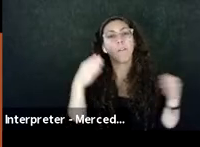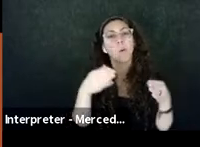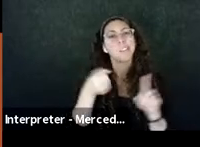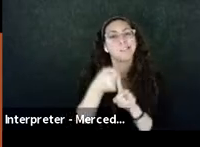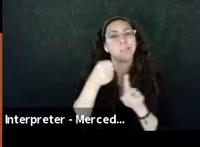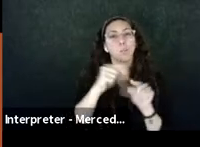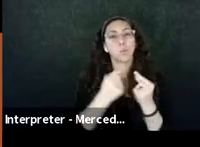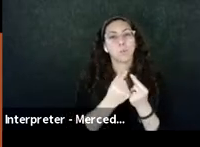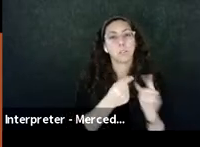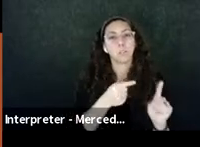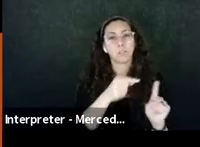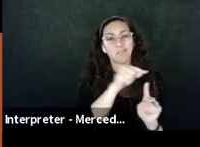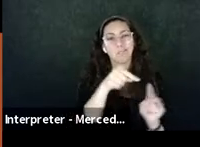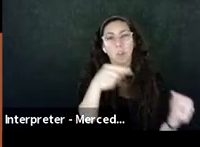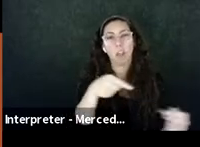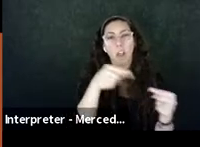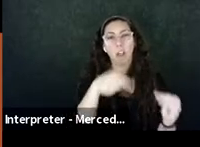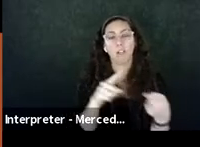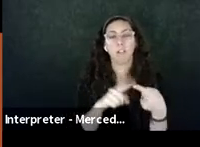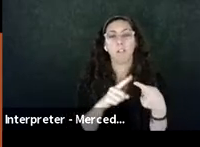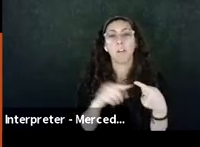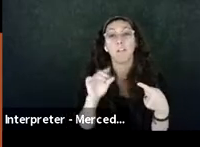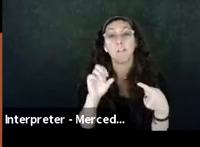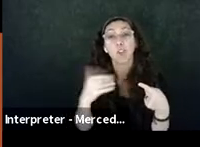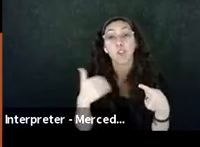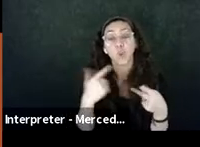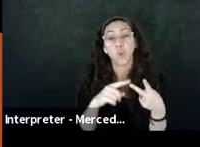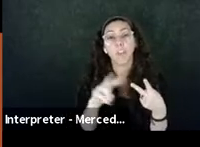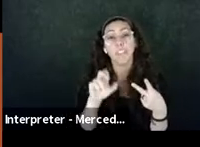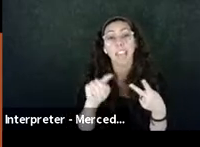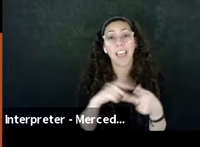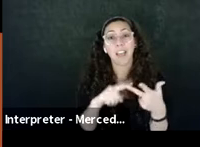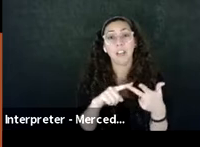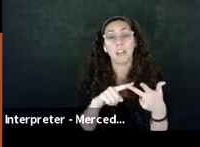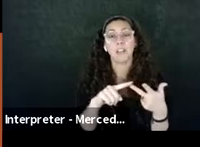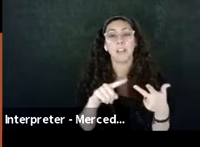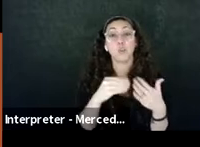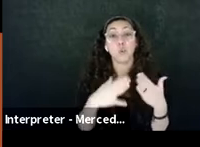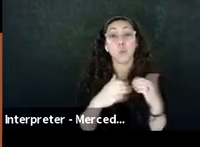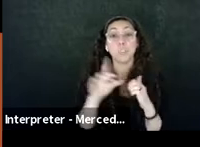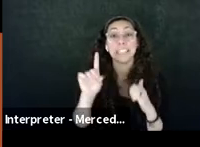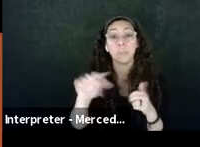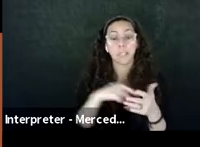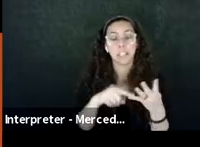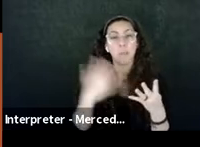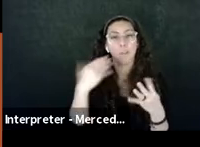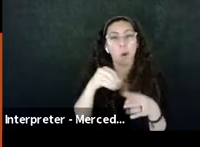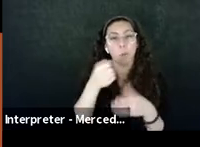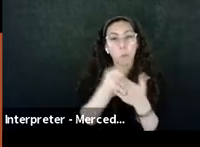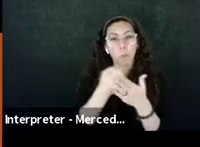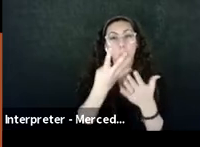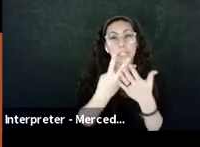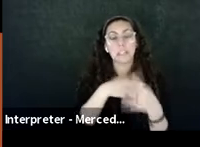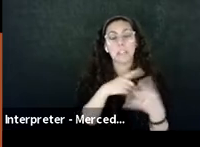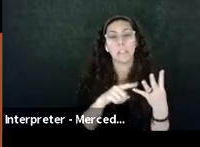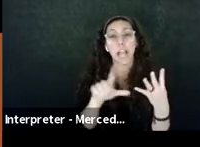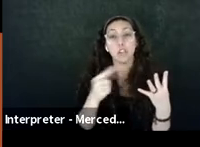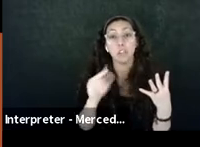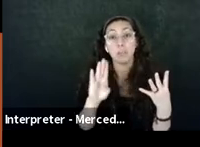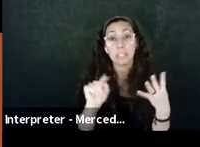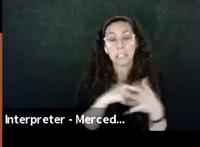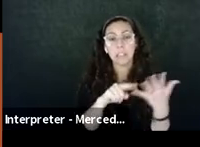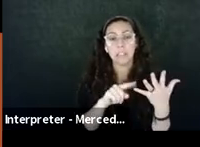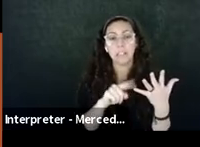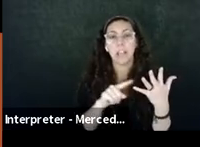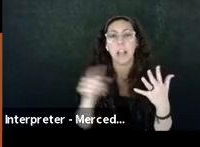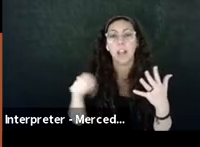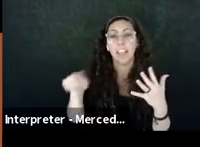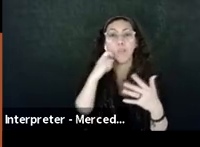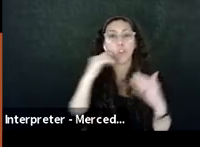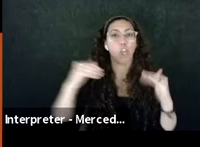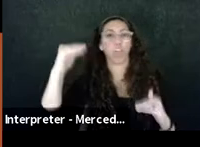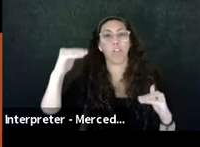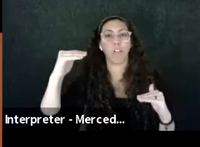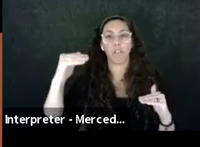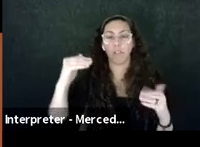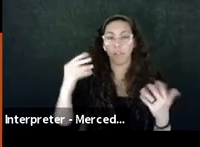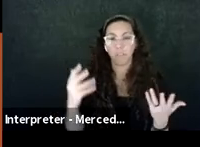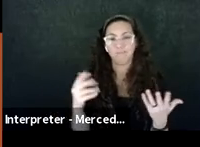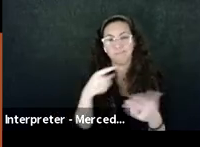Natalie Chavez: So specifically, we're looking at foster youth veterans students with disabilities, formerly incarcerated students LGBT students and then disproportionately impacted racial groups, including the list of groups below there.